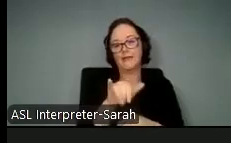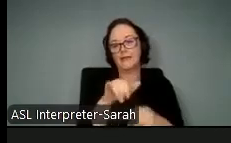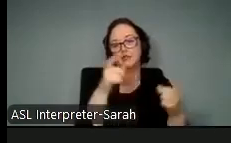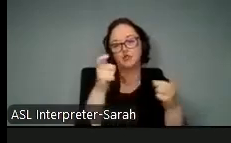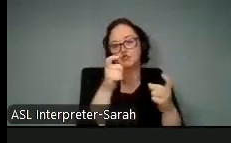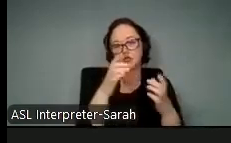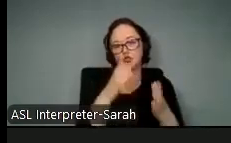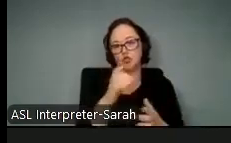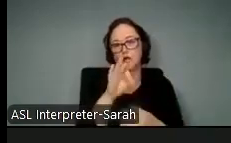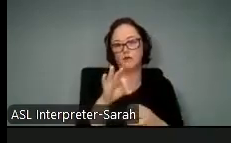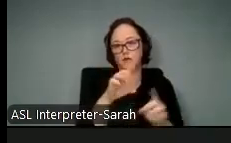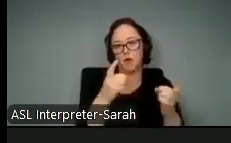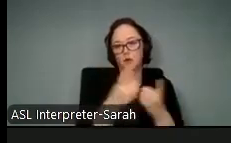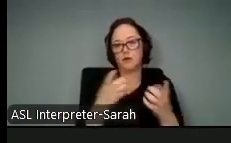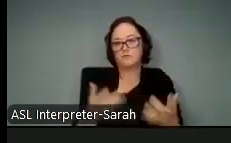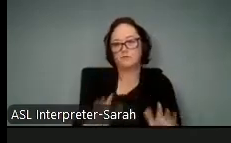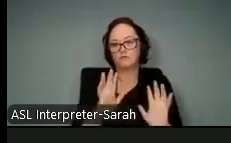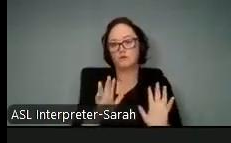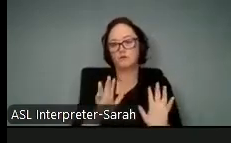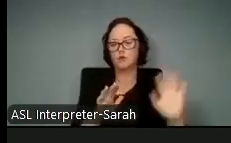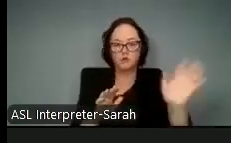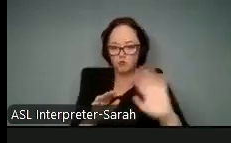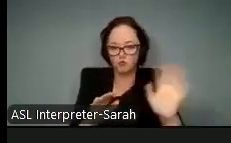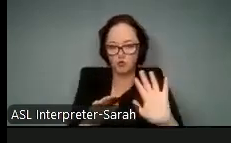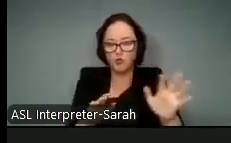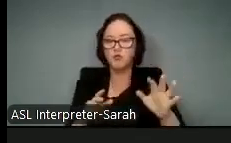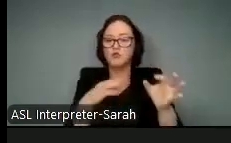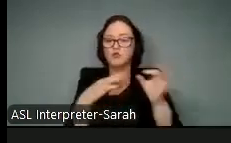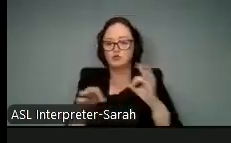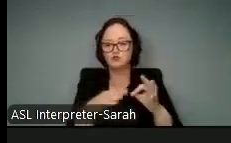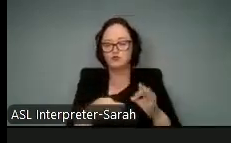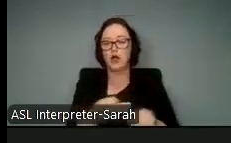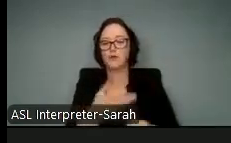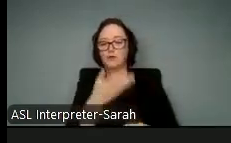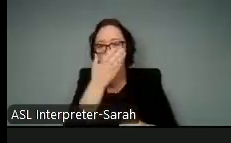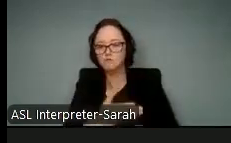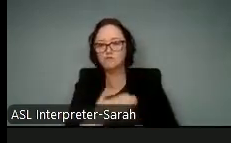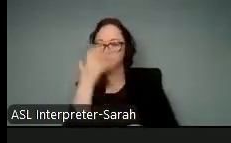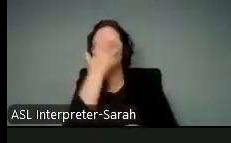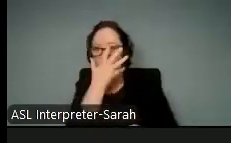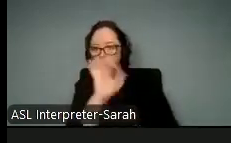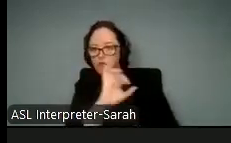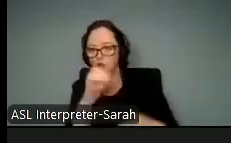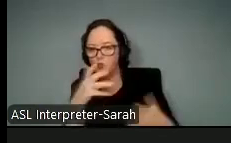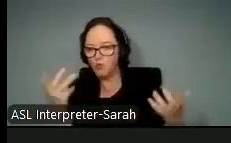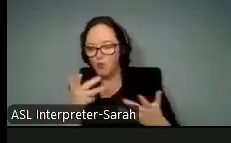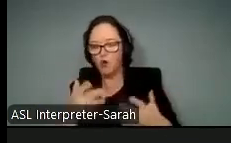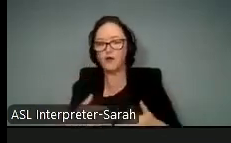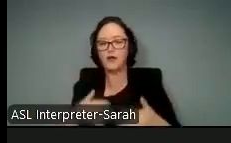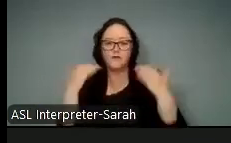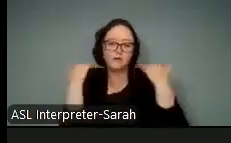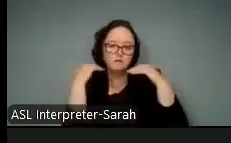you want to say they're wearing an agency branded shirt, they have shoulder-length brown hair and blue eyes,